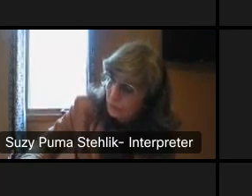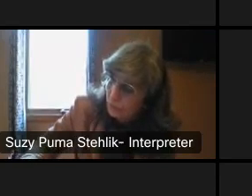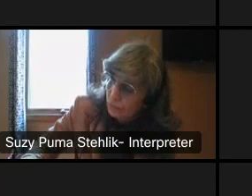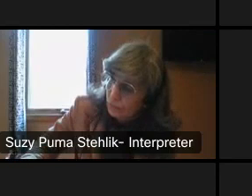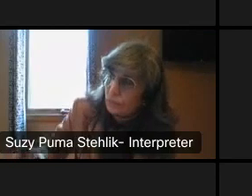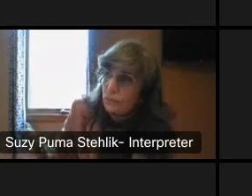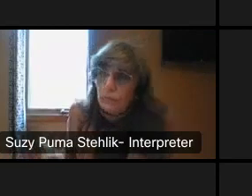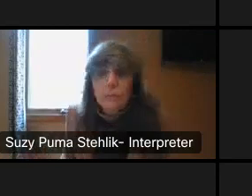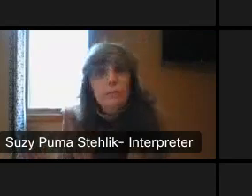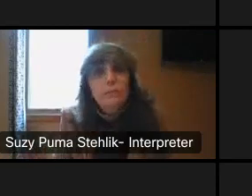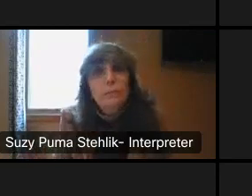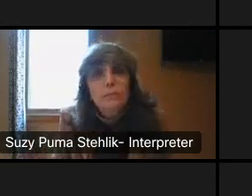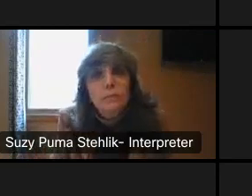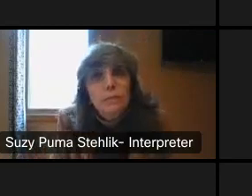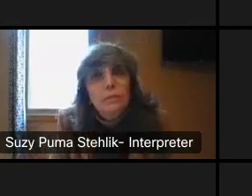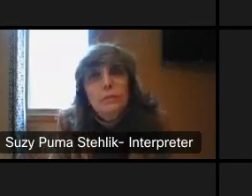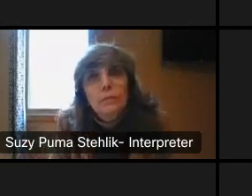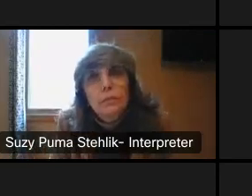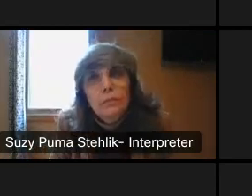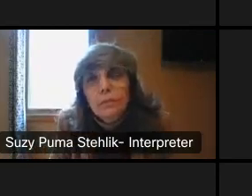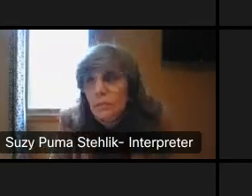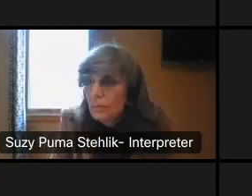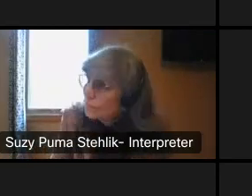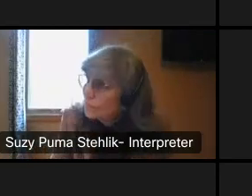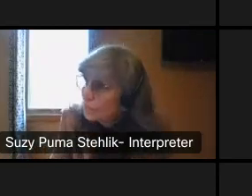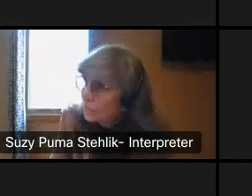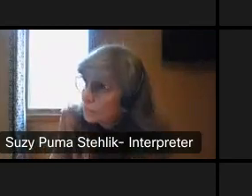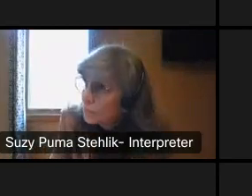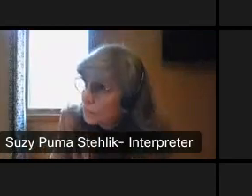The board would not speaking for myself.